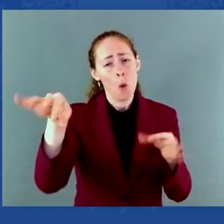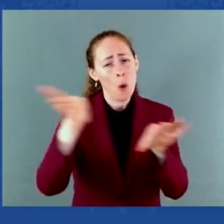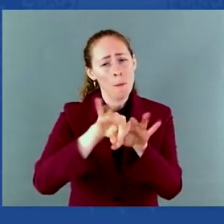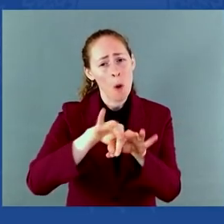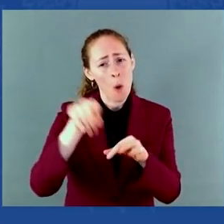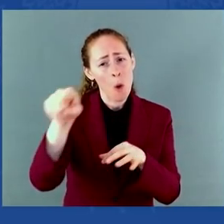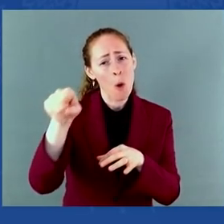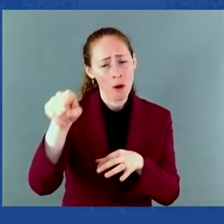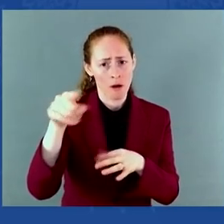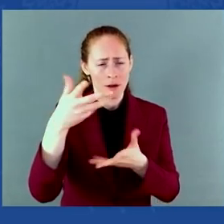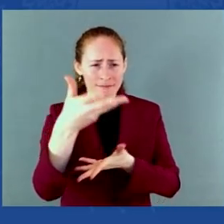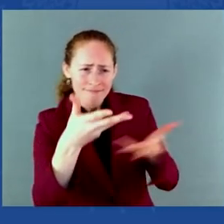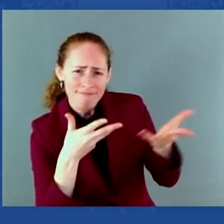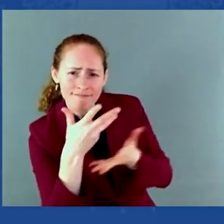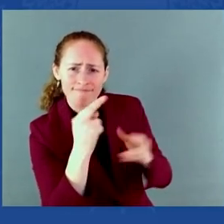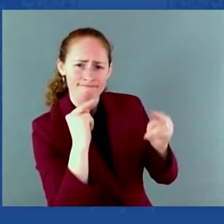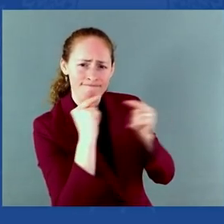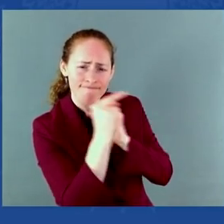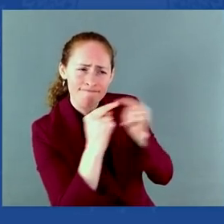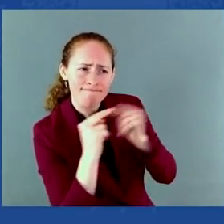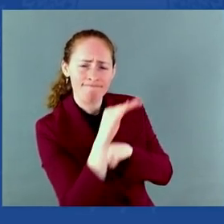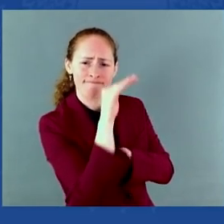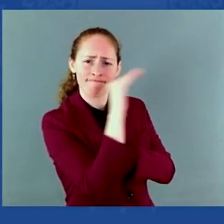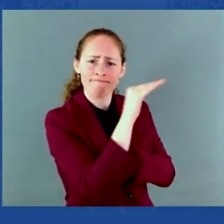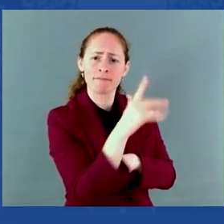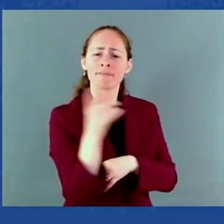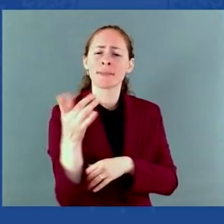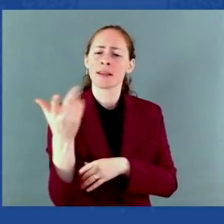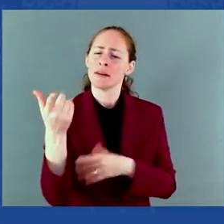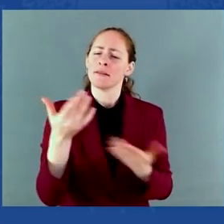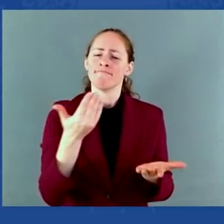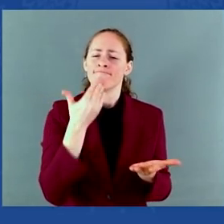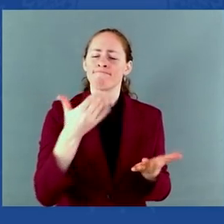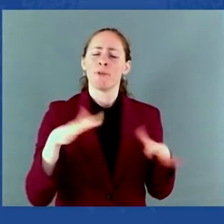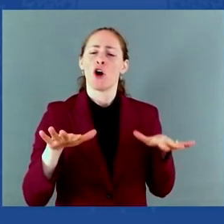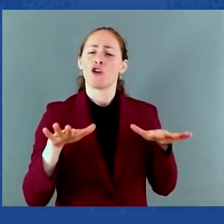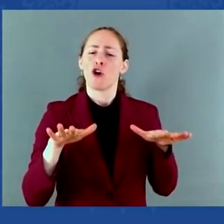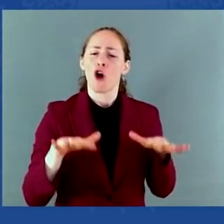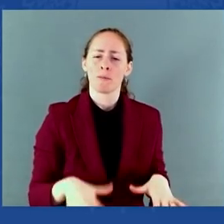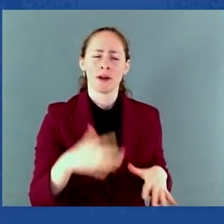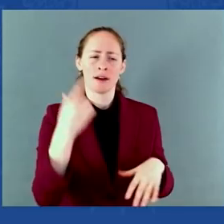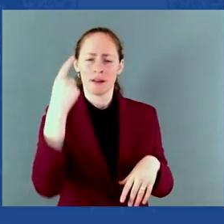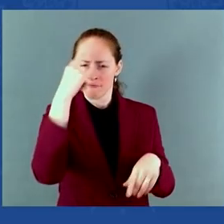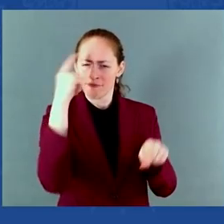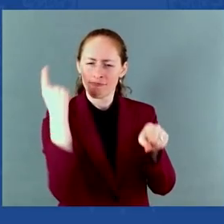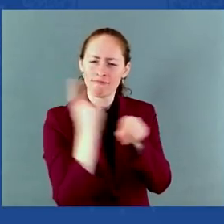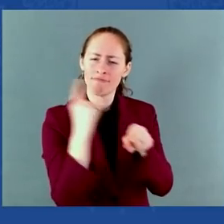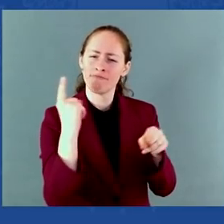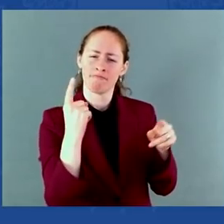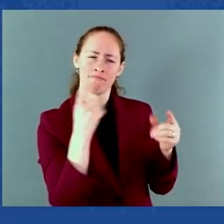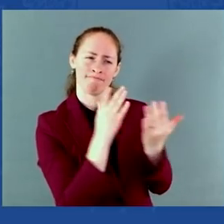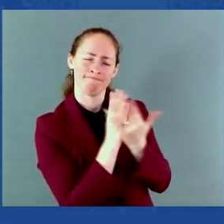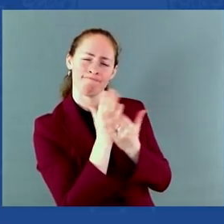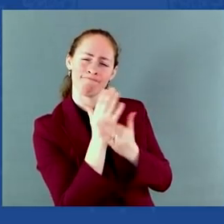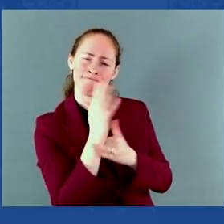Your calm, common sense, as usual, always leads the way. And I mean that sincerely. The fact is that you need that,